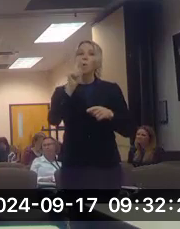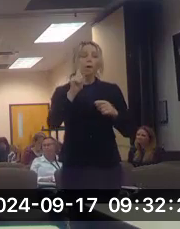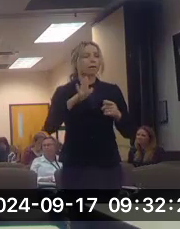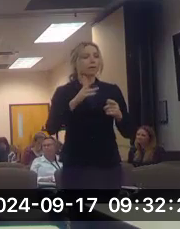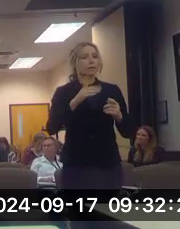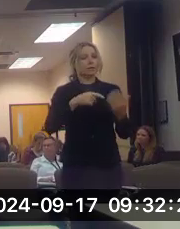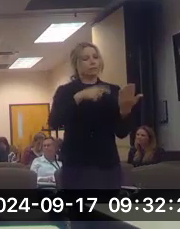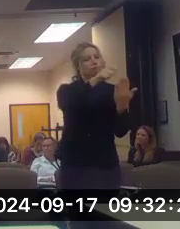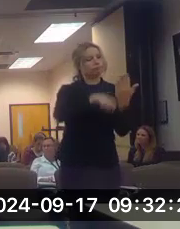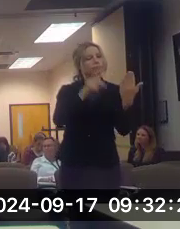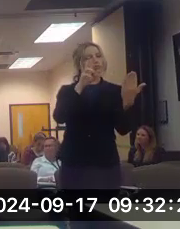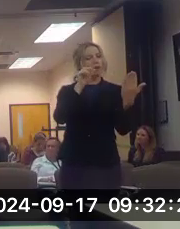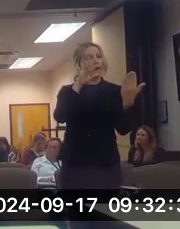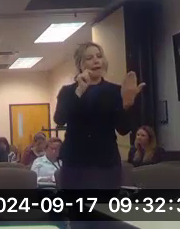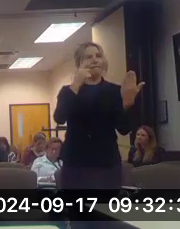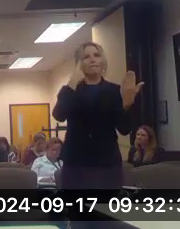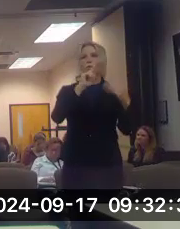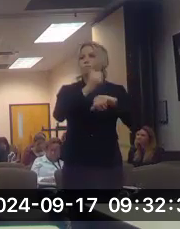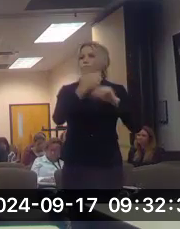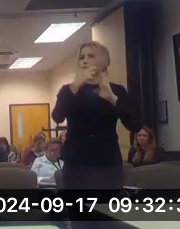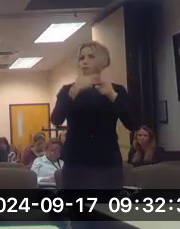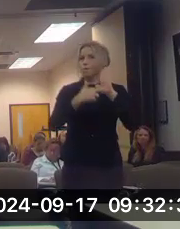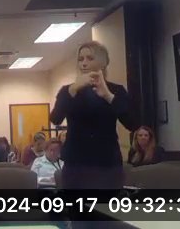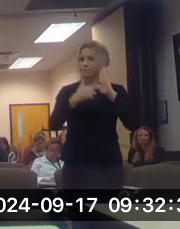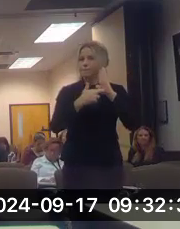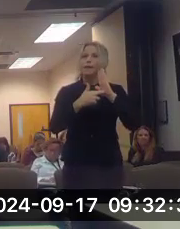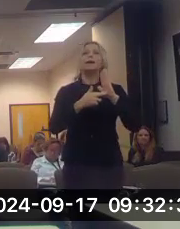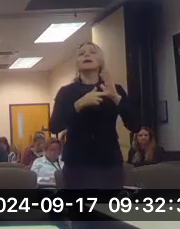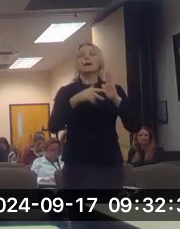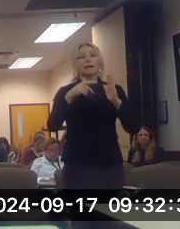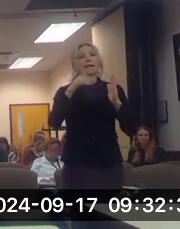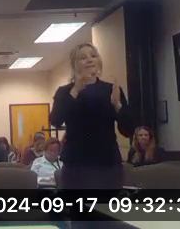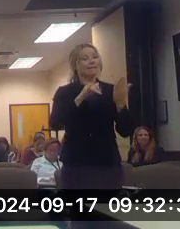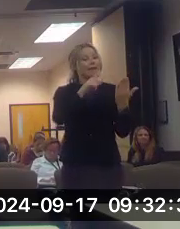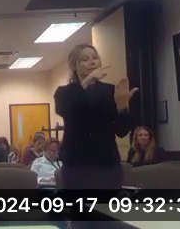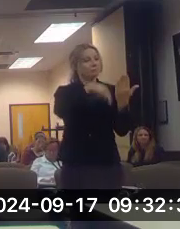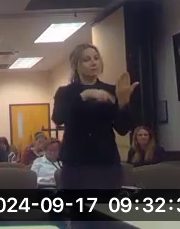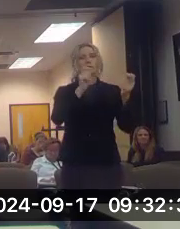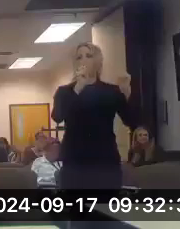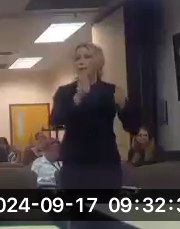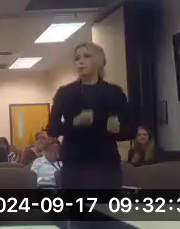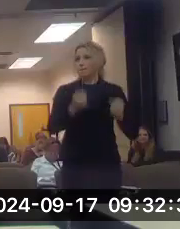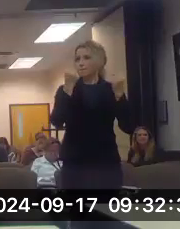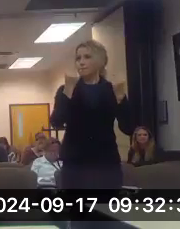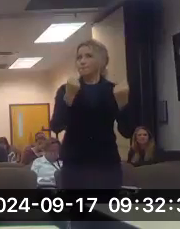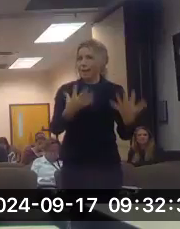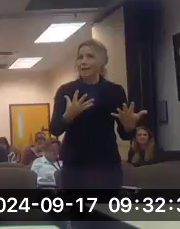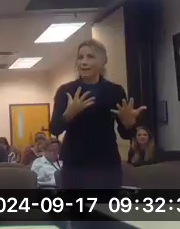Reginald Parson: Your efforts have resulted in substantive changes Reginald Parson: that directly address several of the concerns raised